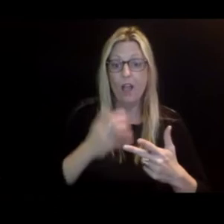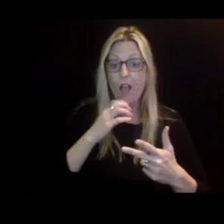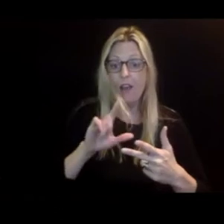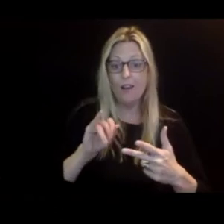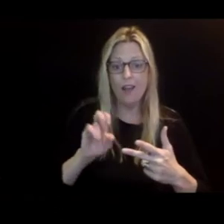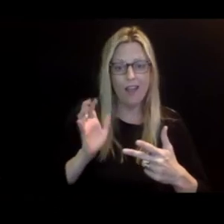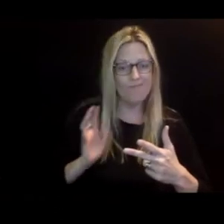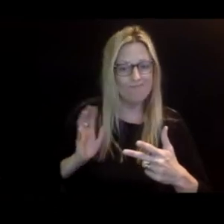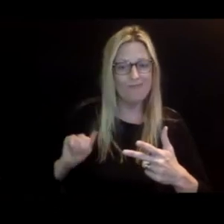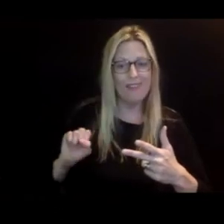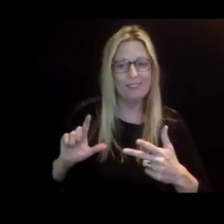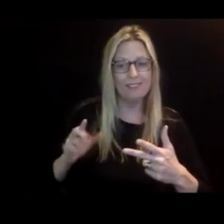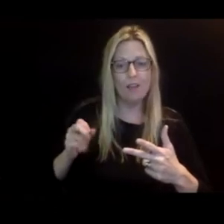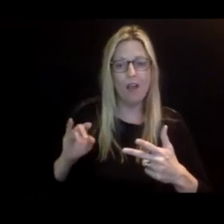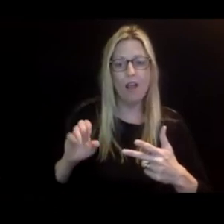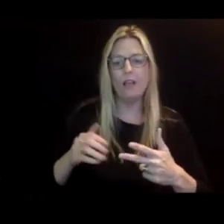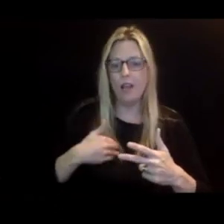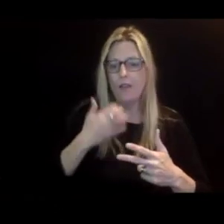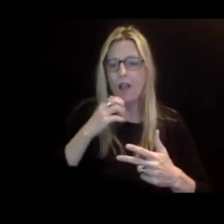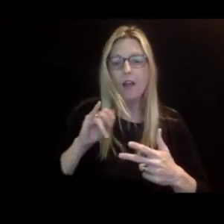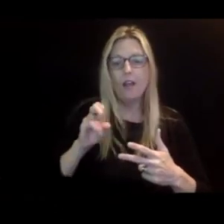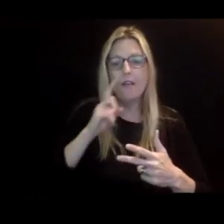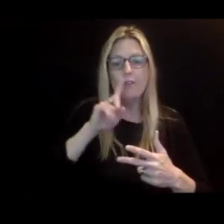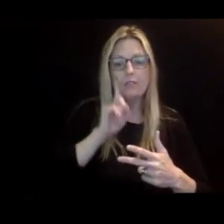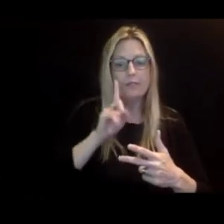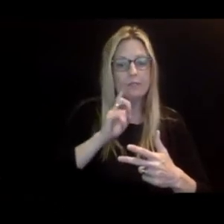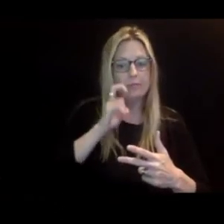3. ASL Hotline that we established, to include Deaf, DeafBlind and Hard of